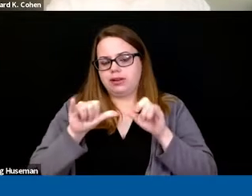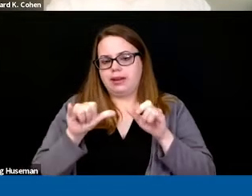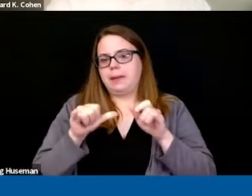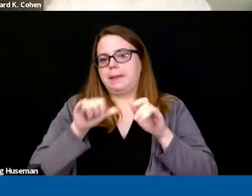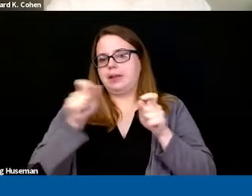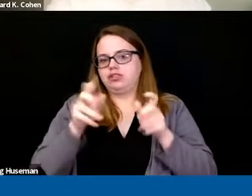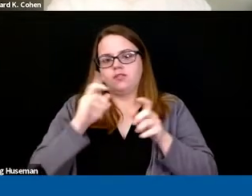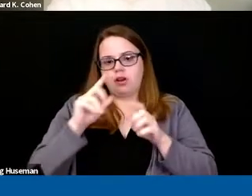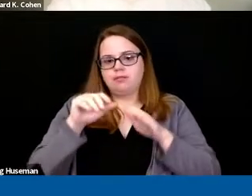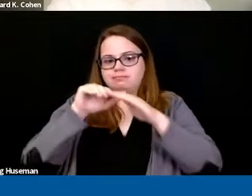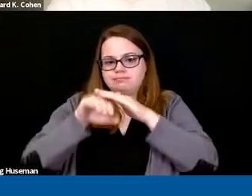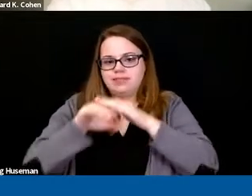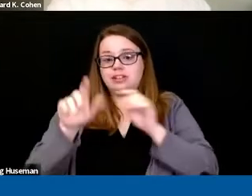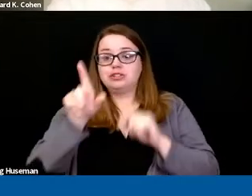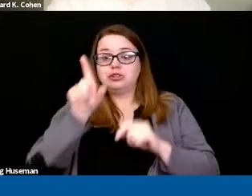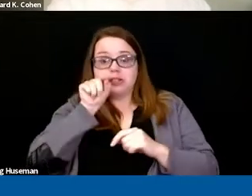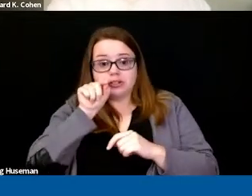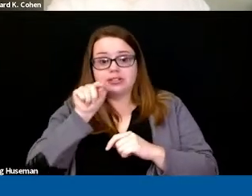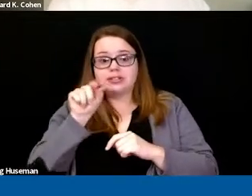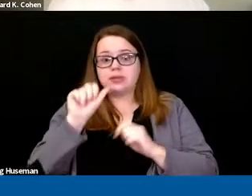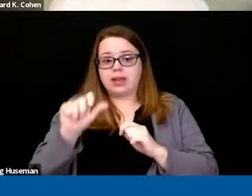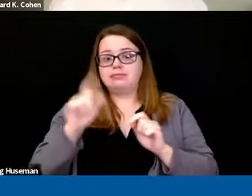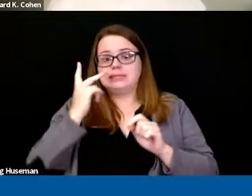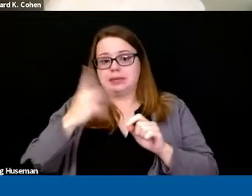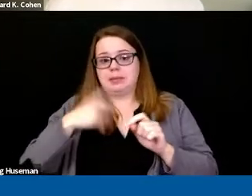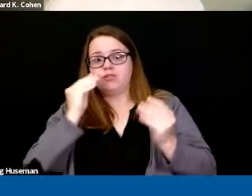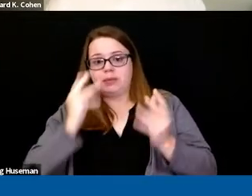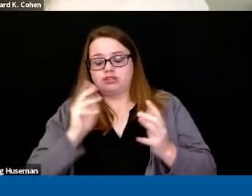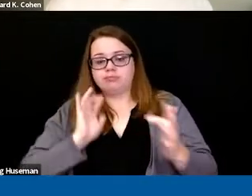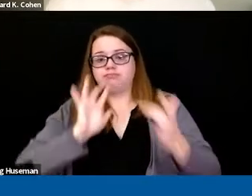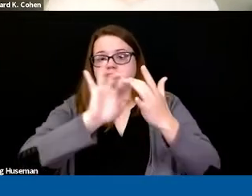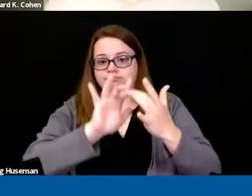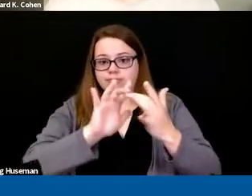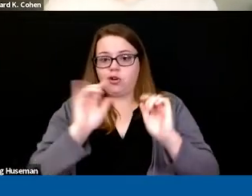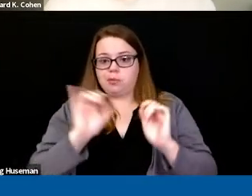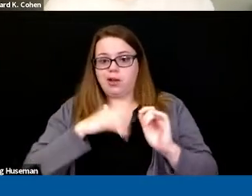where you can reach me @gerardkcohen. You can also check out my website at gerardkcohen.me.